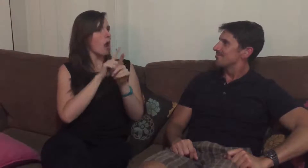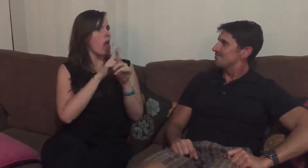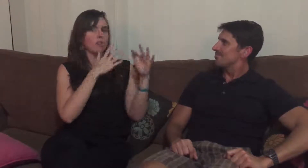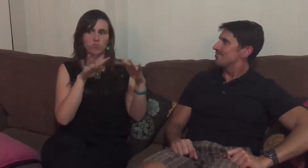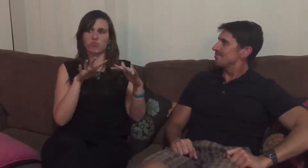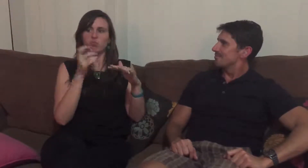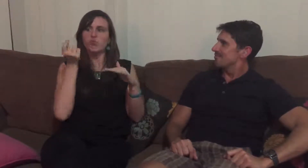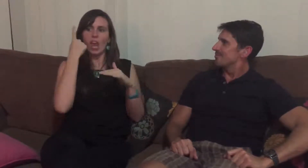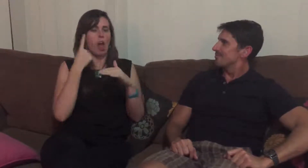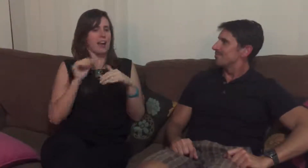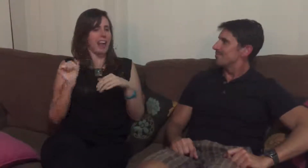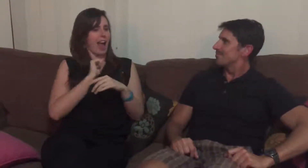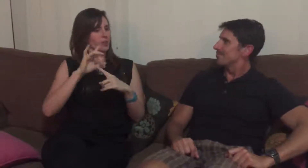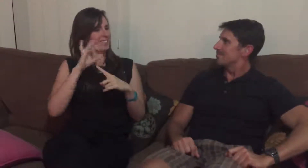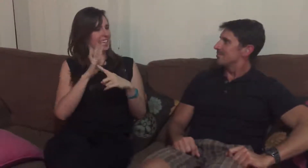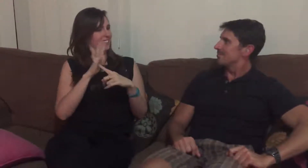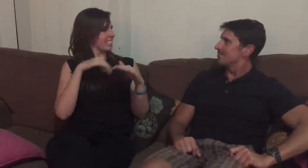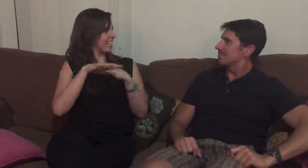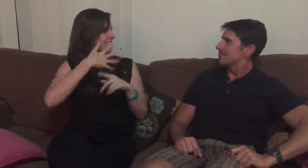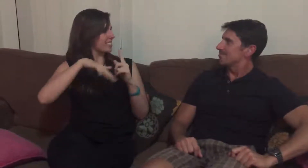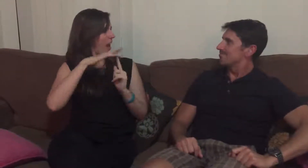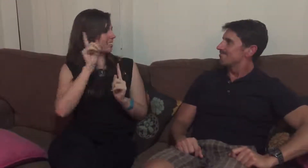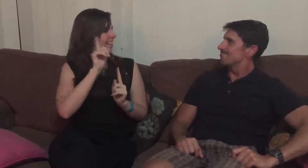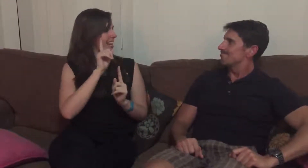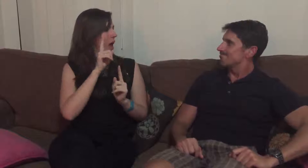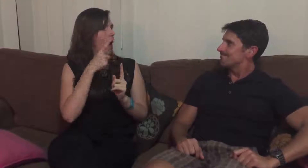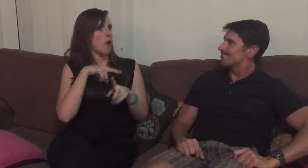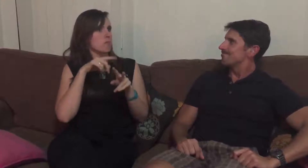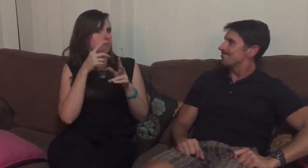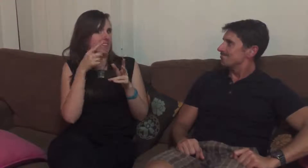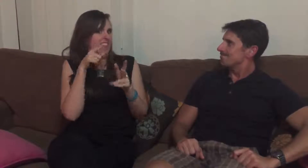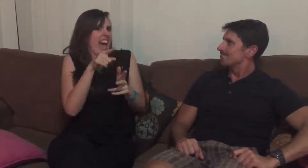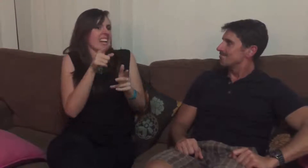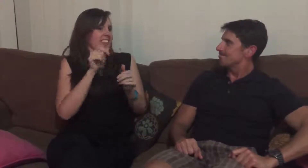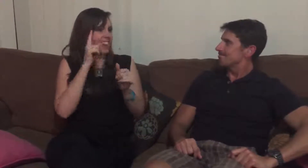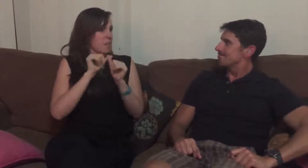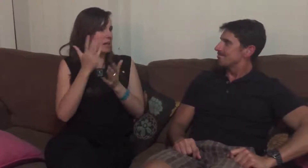that there has been some attention on the significance of Auslan and of the Deaf community